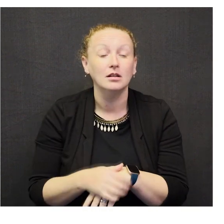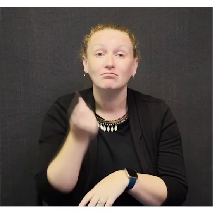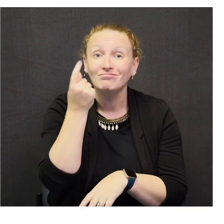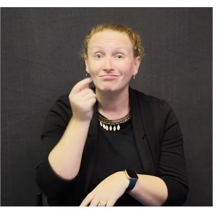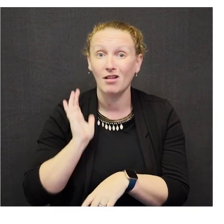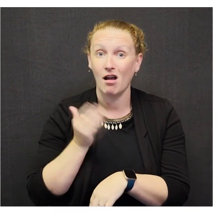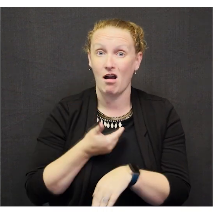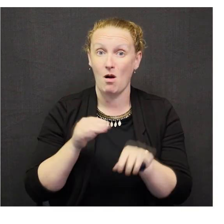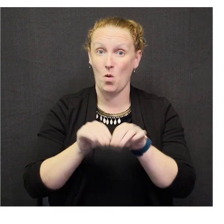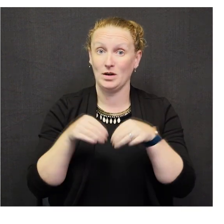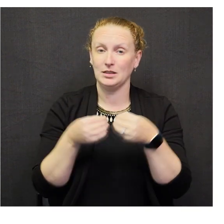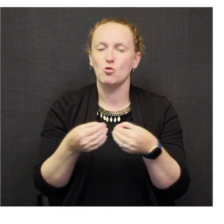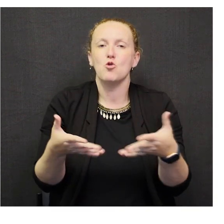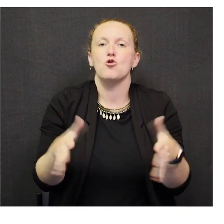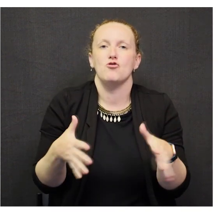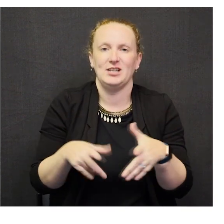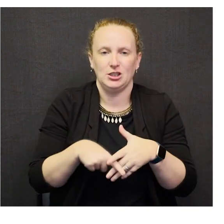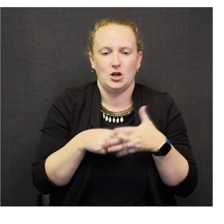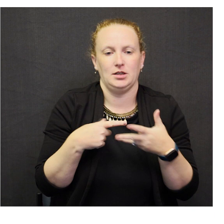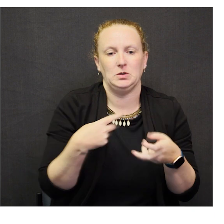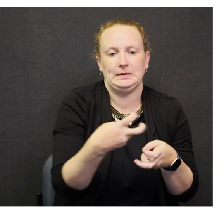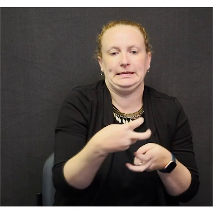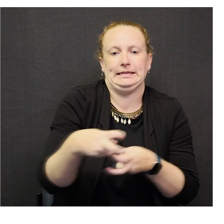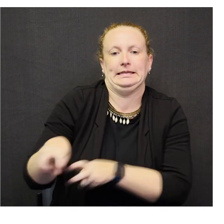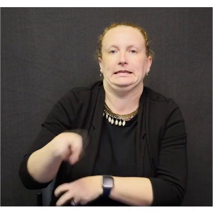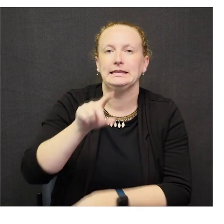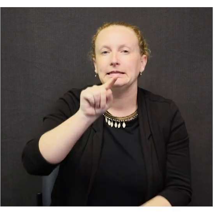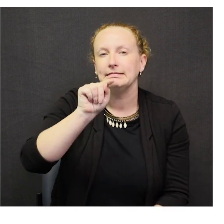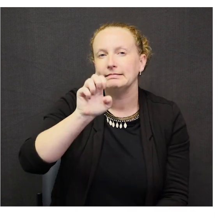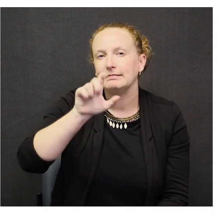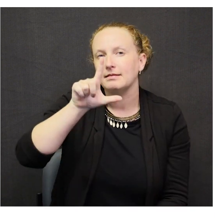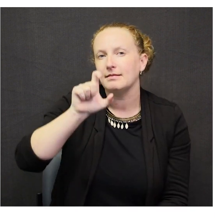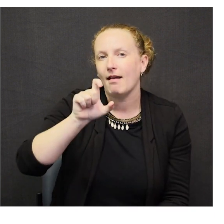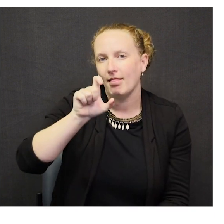a tele-health model. On that, I can tell you a little bit about plans to reopen for in